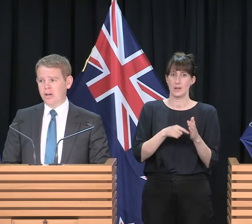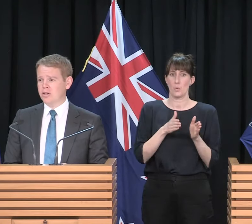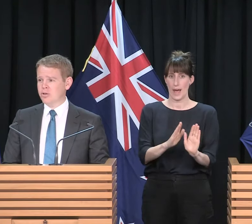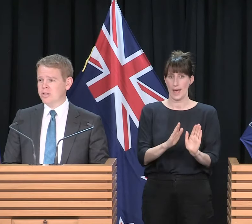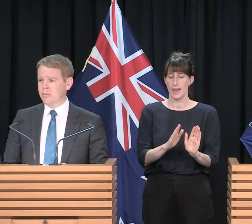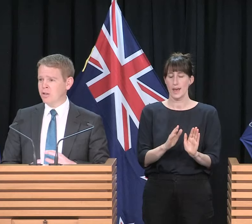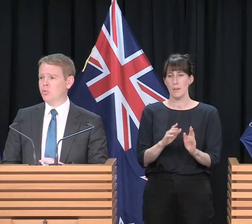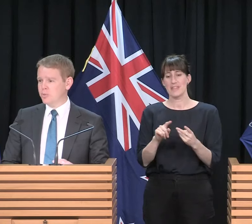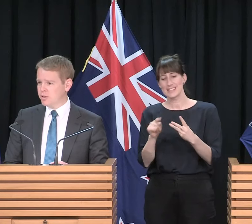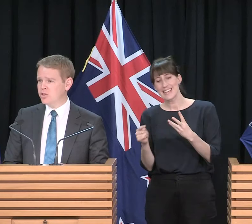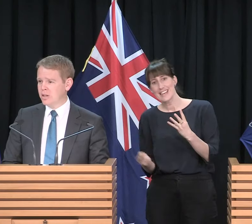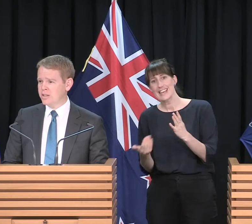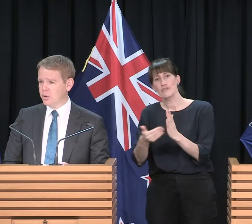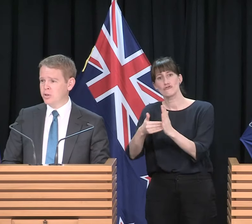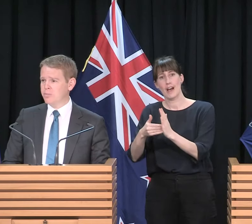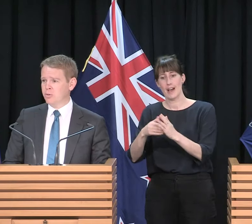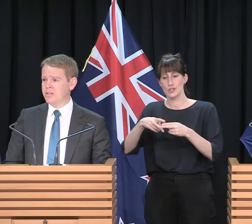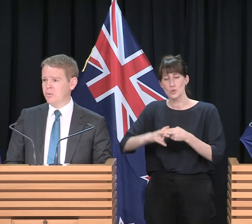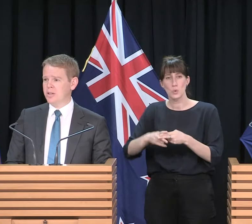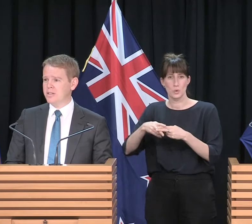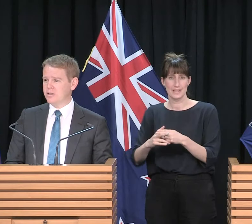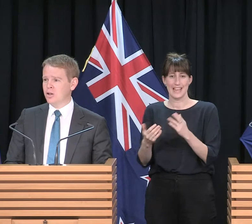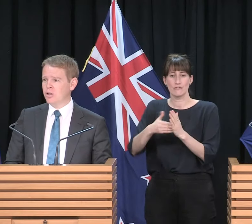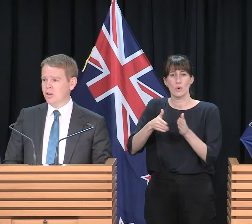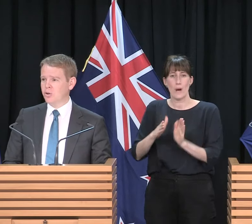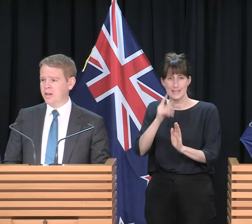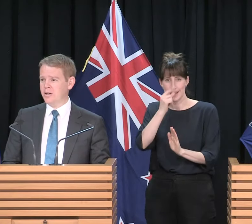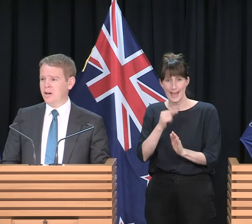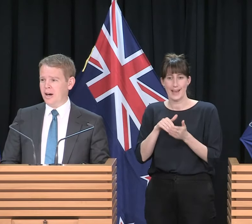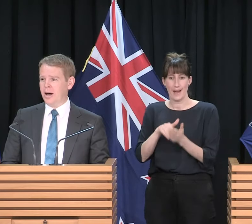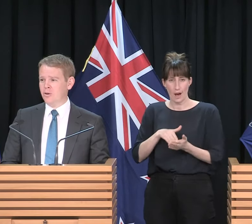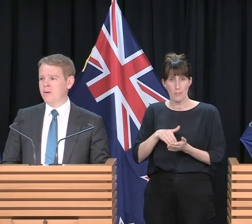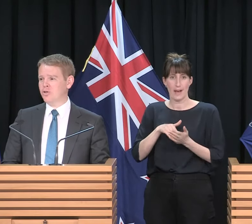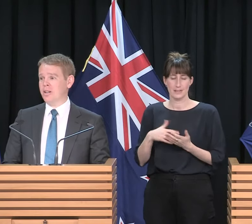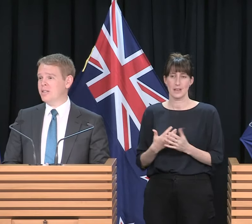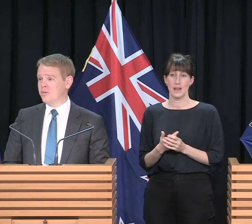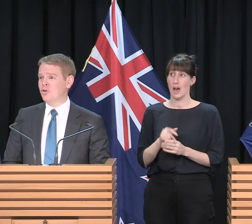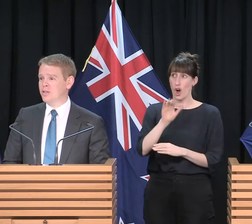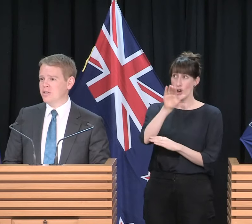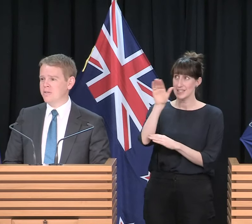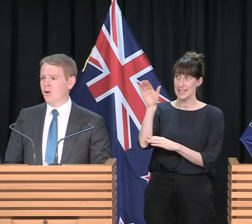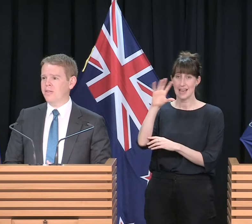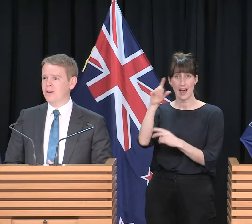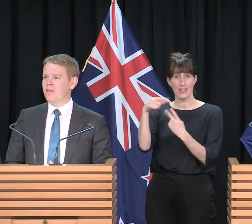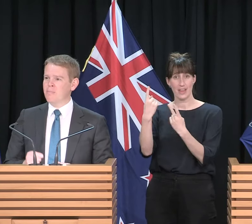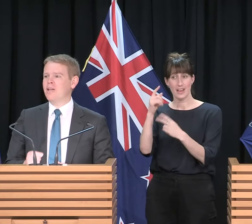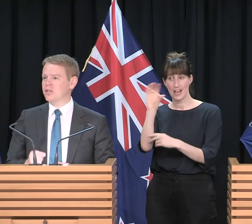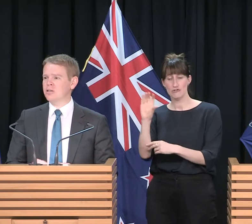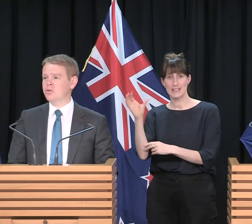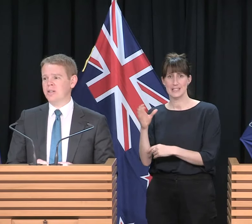non-medical-grade masks or a reusable mask. There is a wide